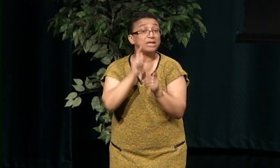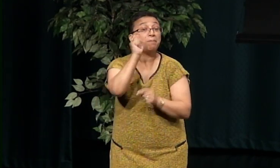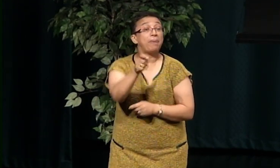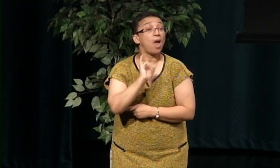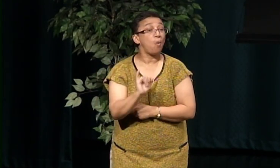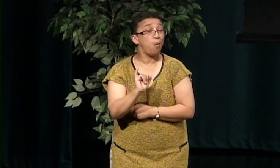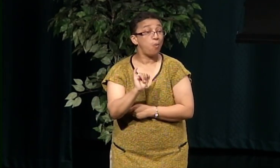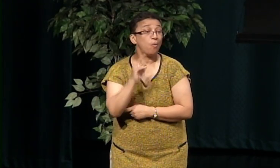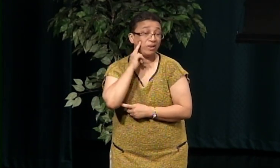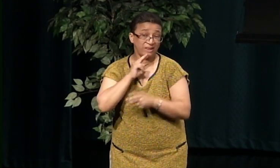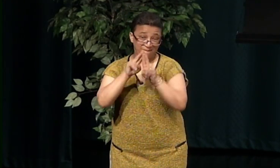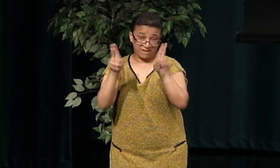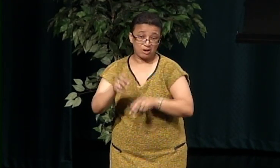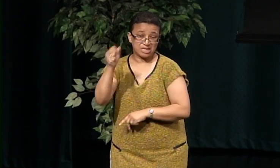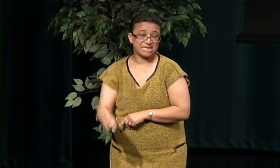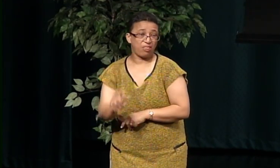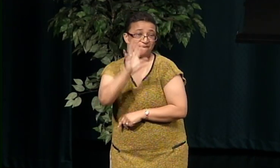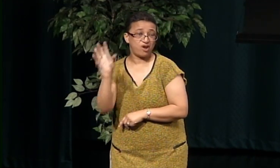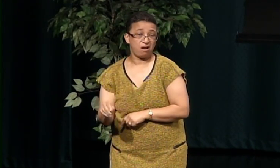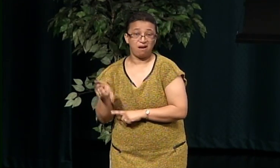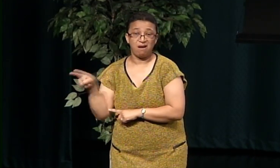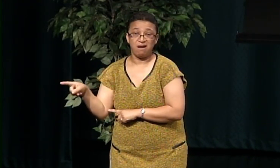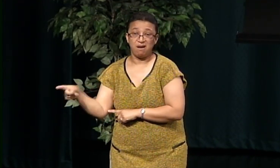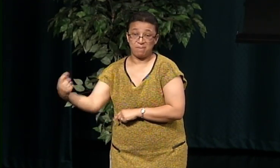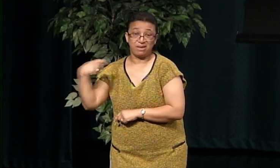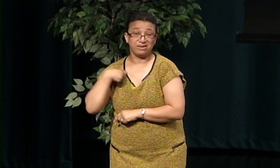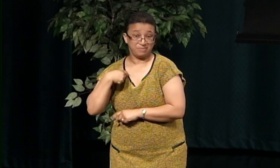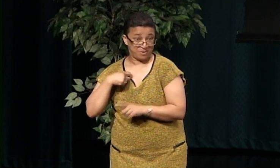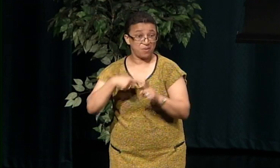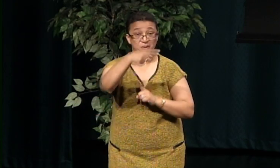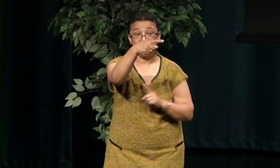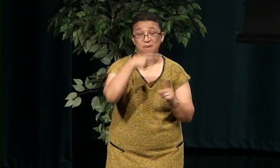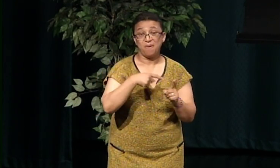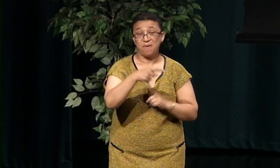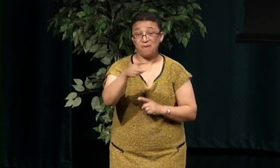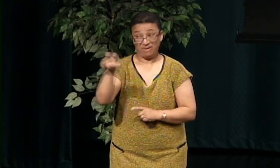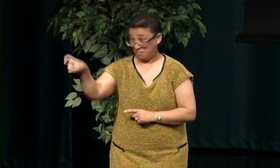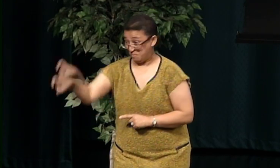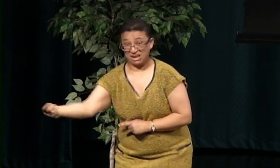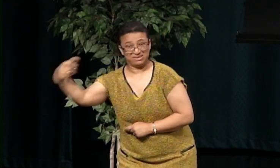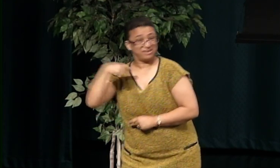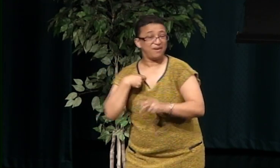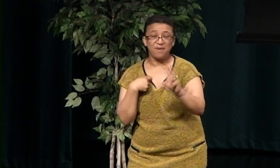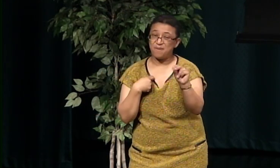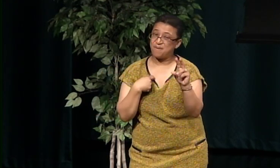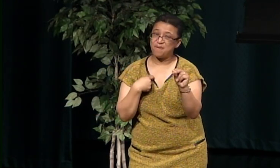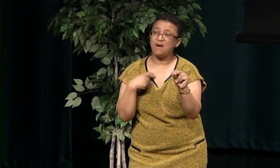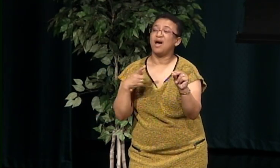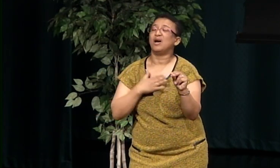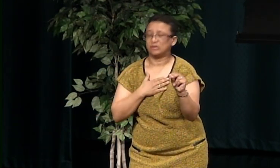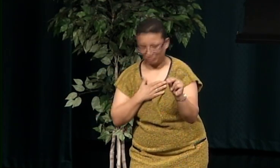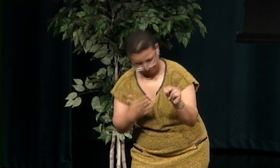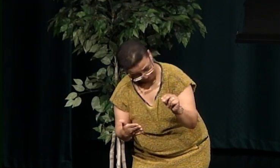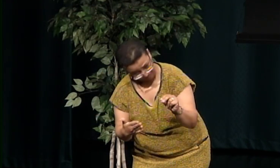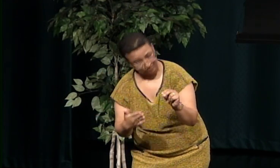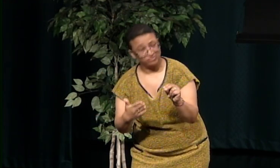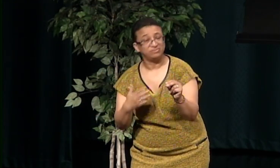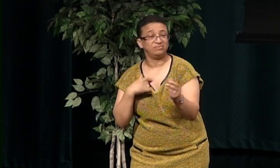For when I attend for the board, W.F.D. doesn't pay for that.